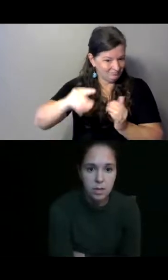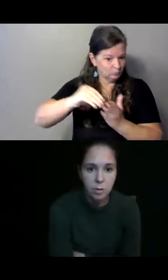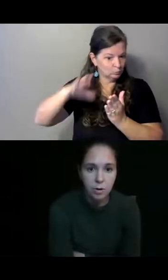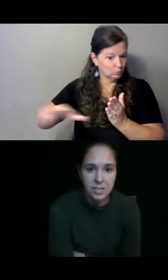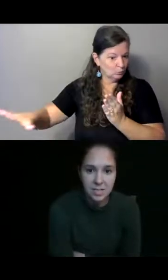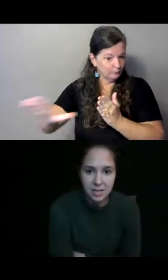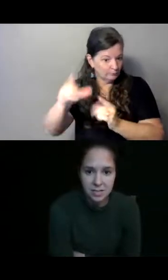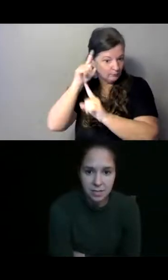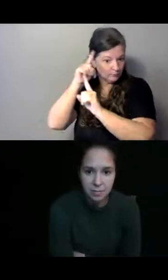The process,